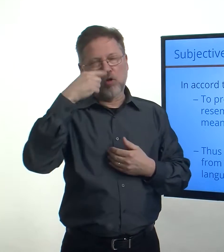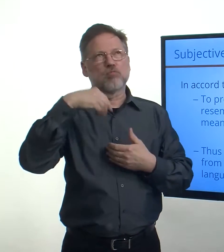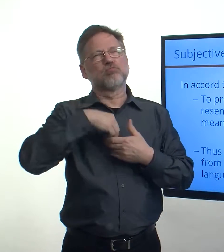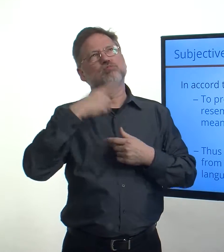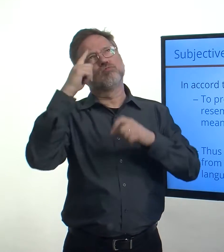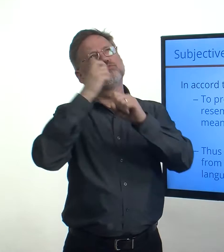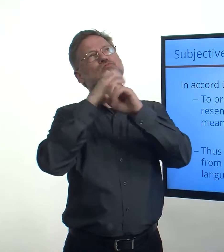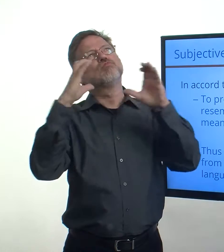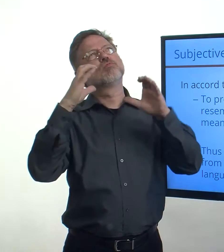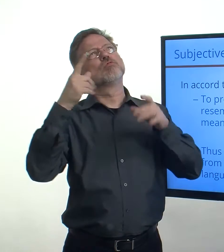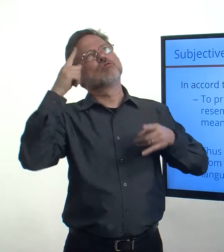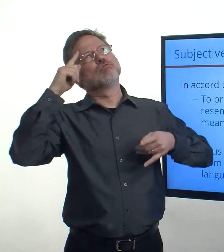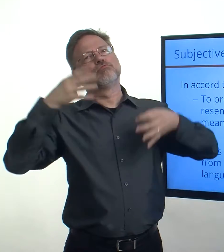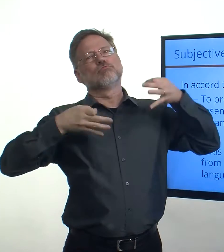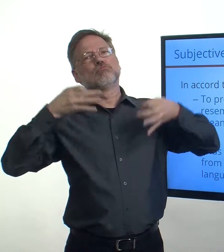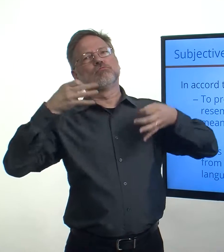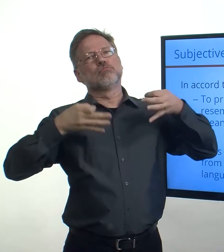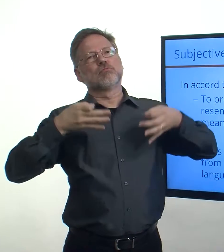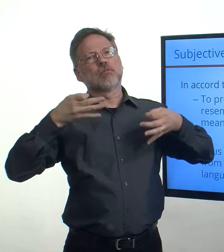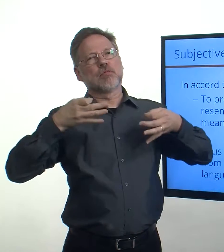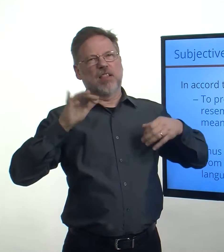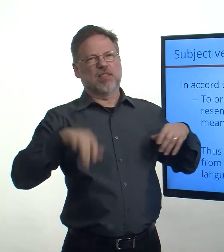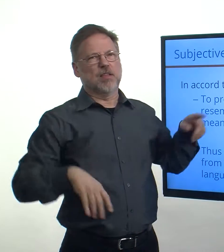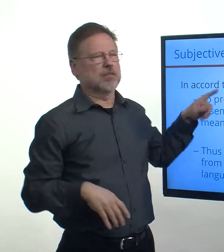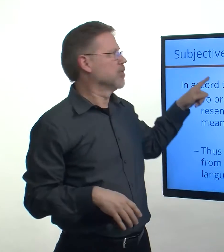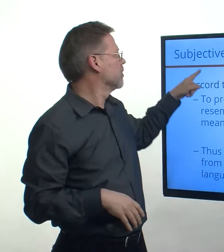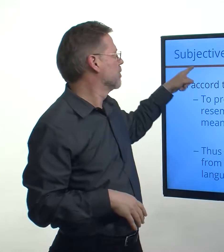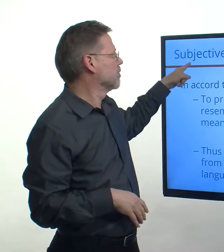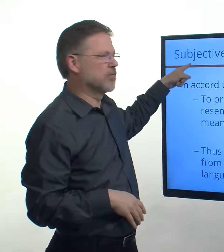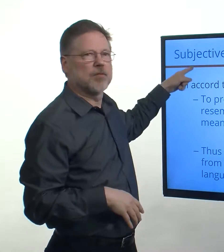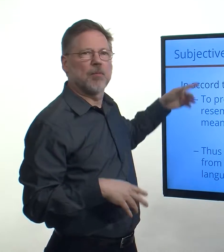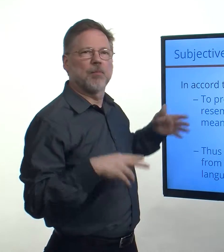compare phenomena, or reason and come to conclusions.